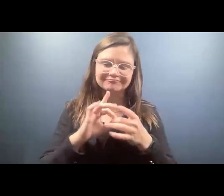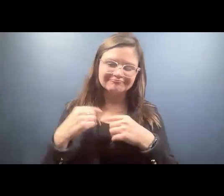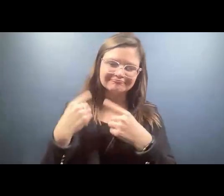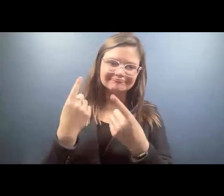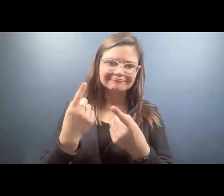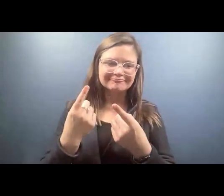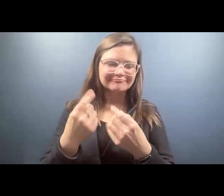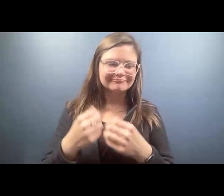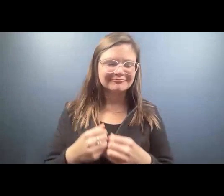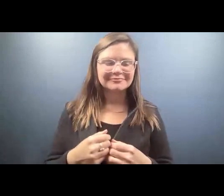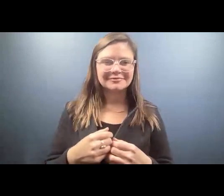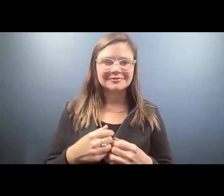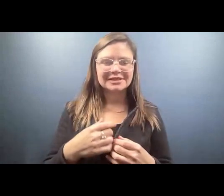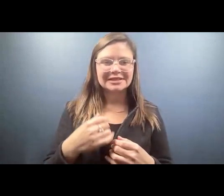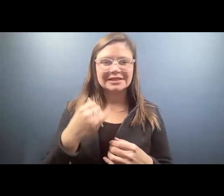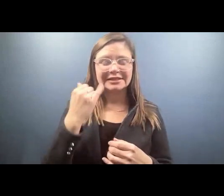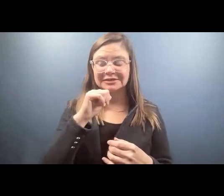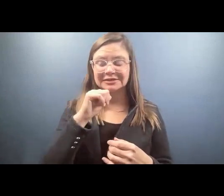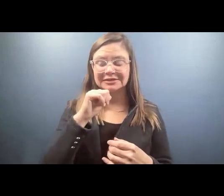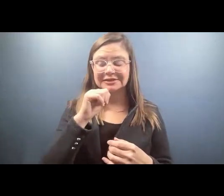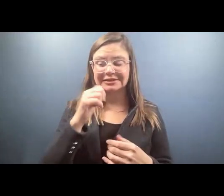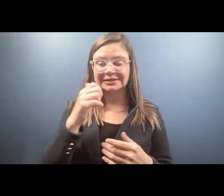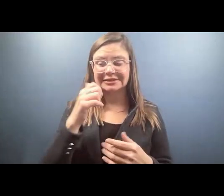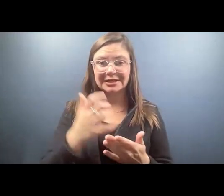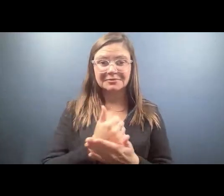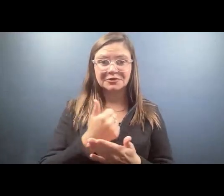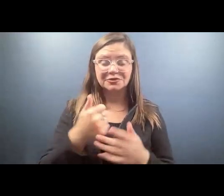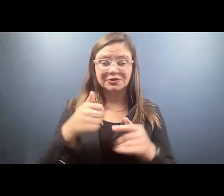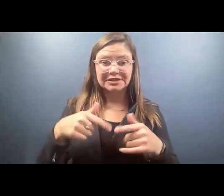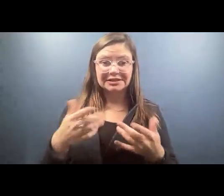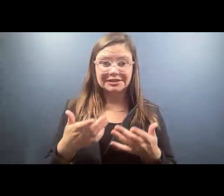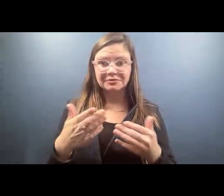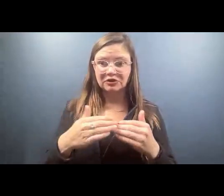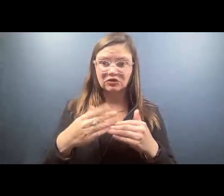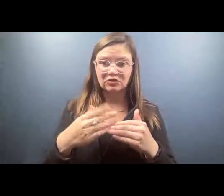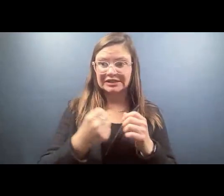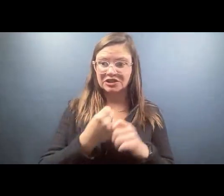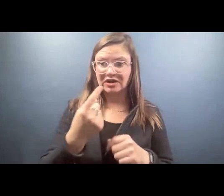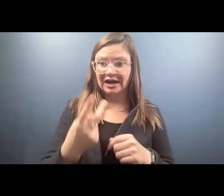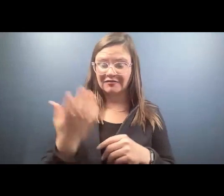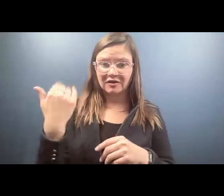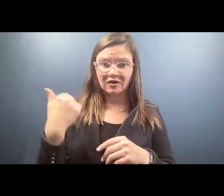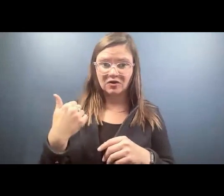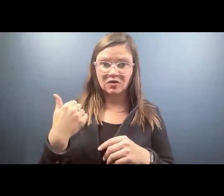Had this not been an opportunity from the Strategies Center at the very onset, a little over a year and a half ago, I think, you know,